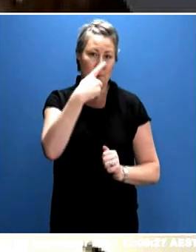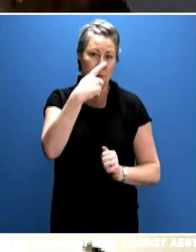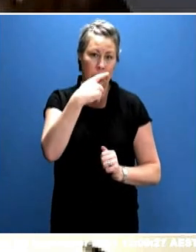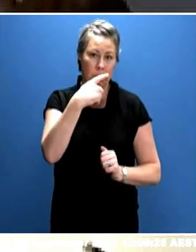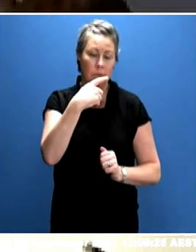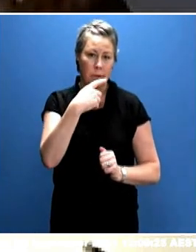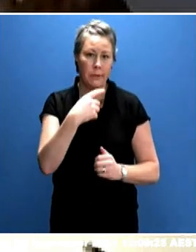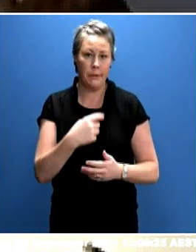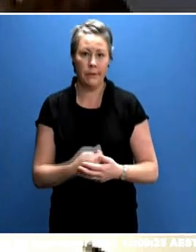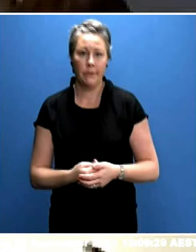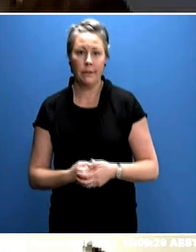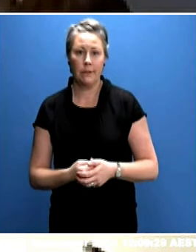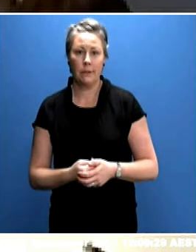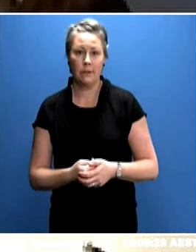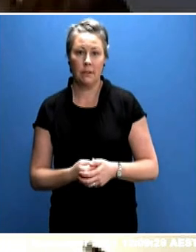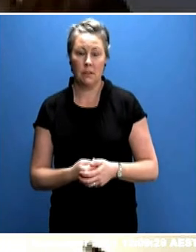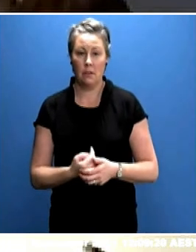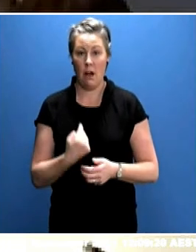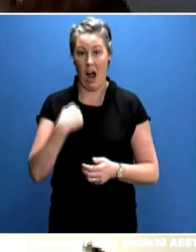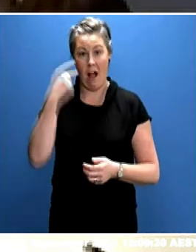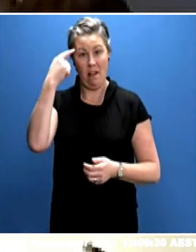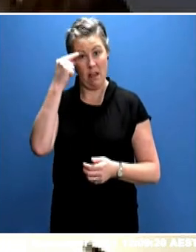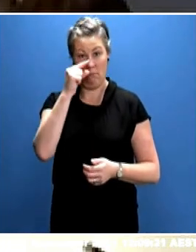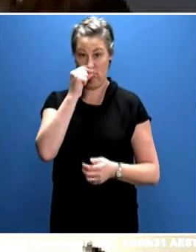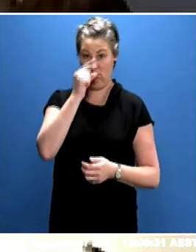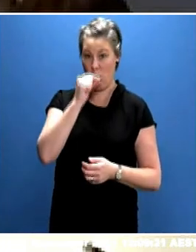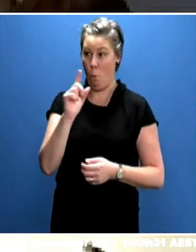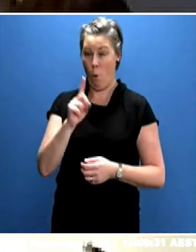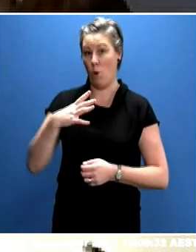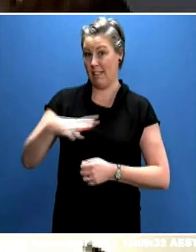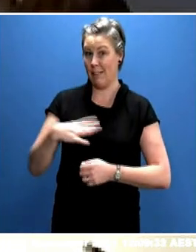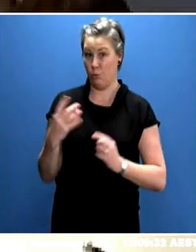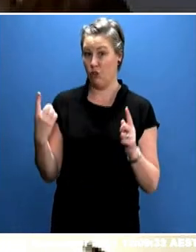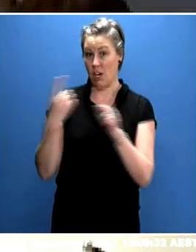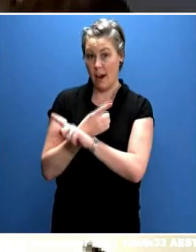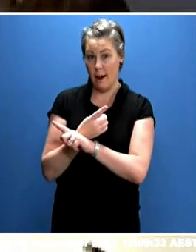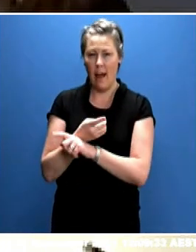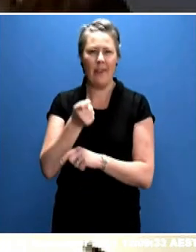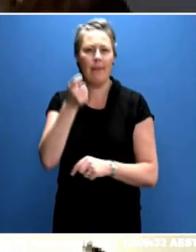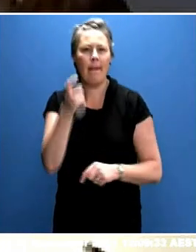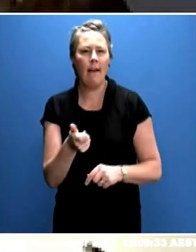So one of the possible areas of change could be, rather than having a